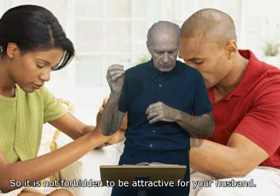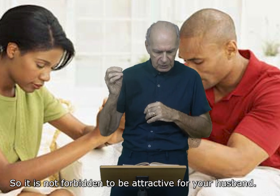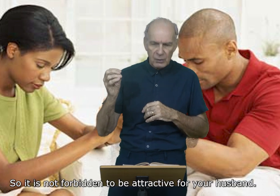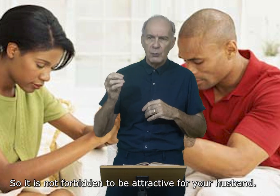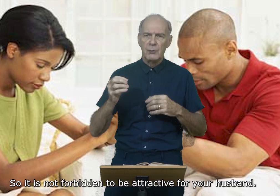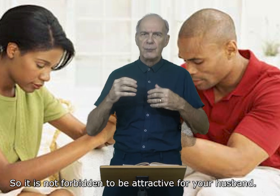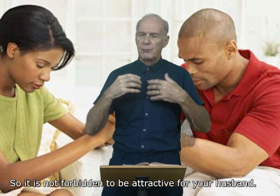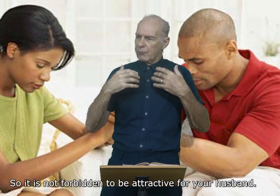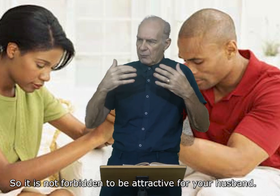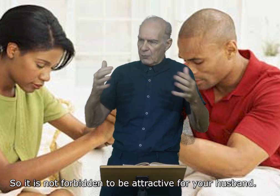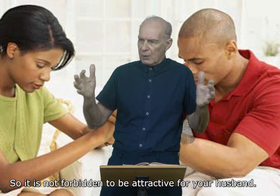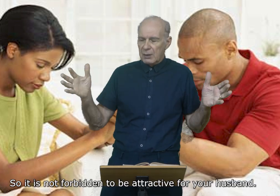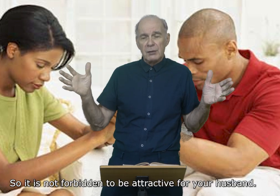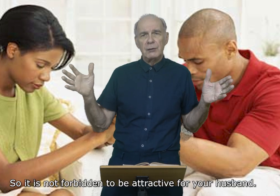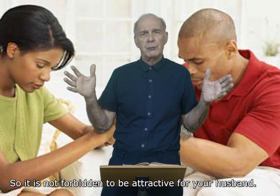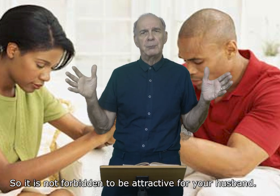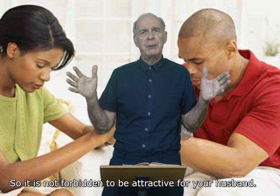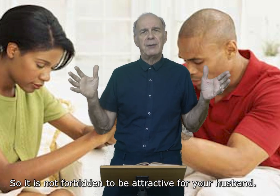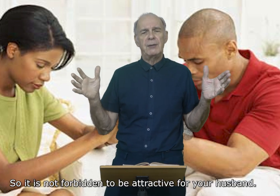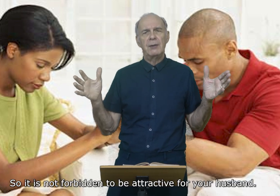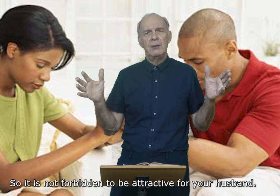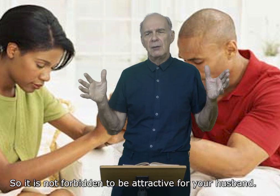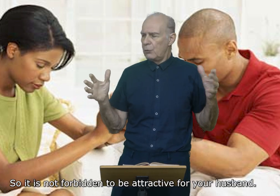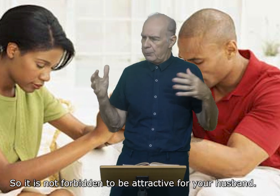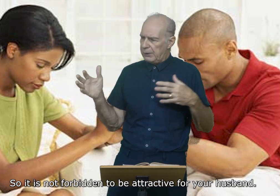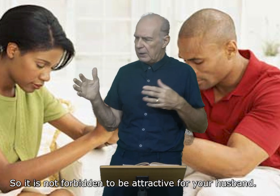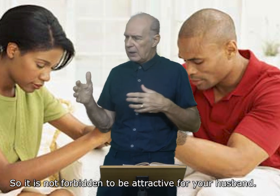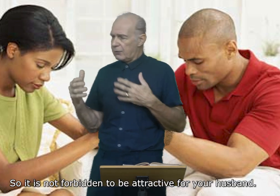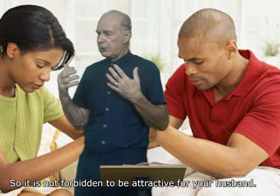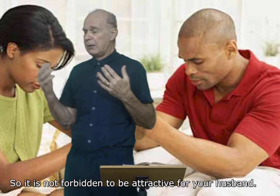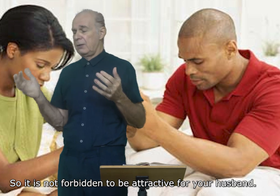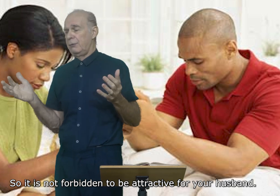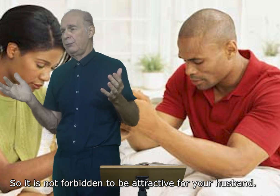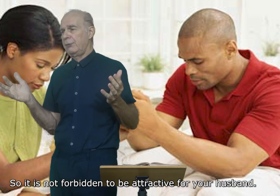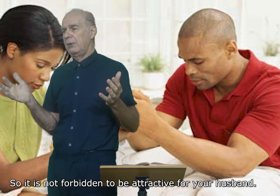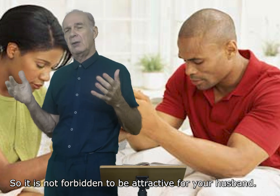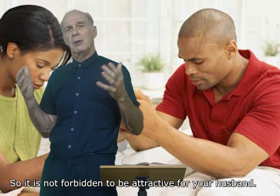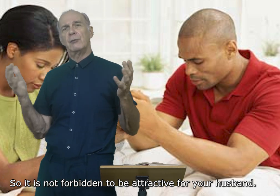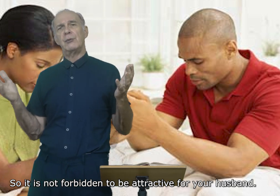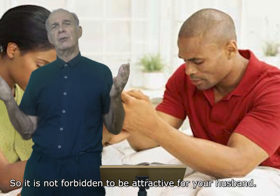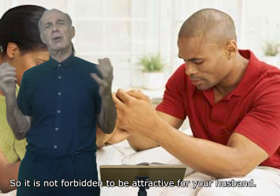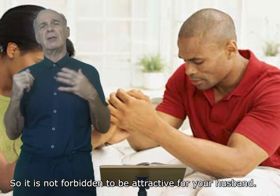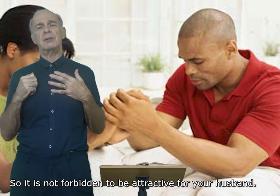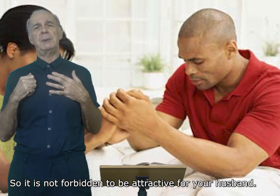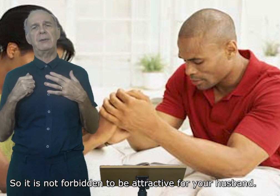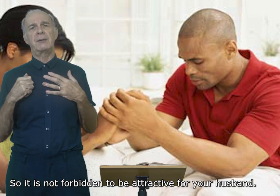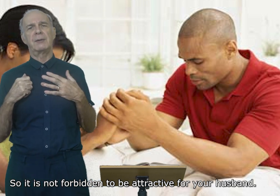So it is not forbidden to be attractive for your husband.